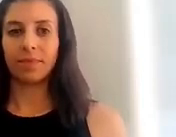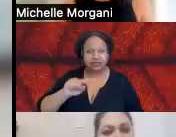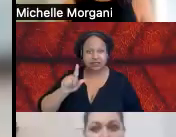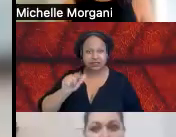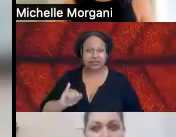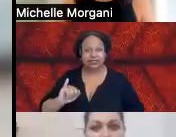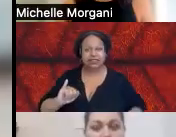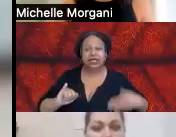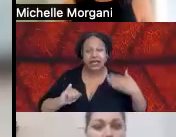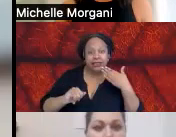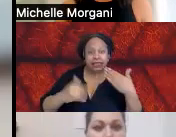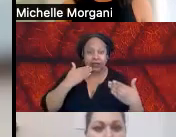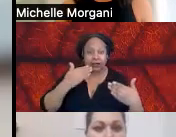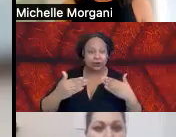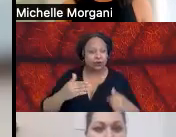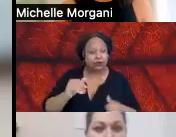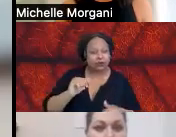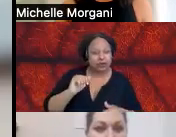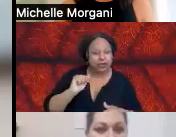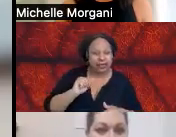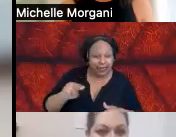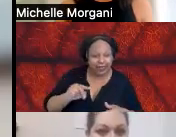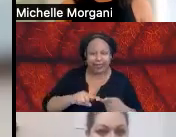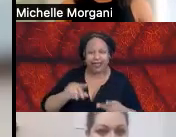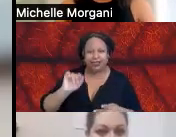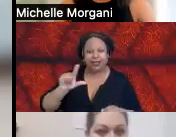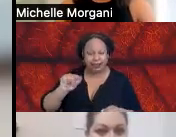I'm just going to read them out so that folks are aware.